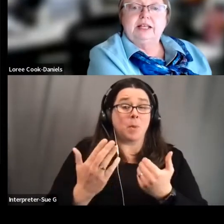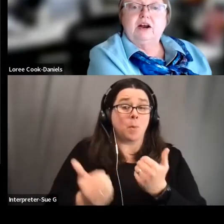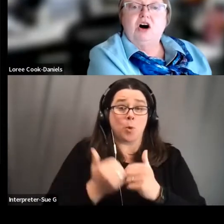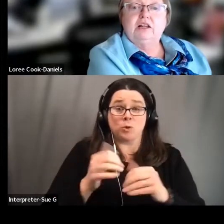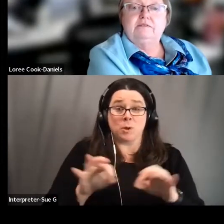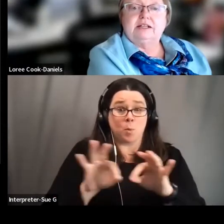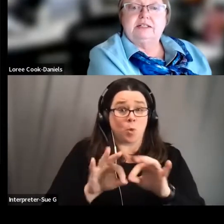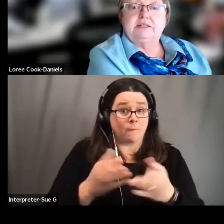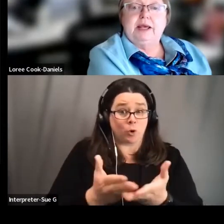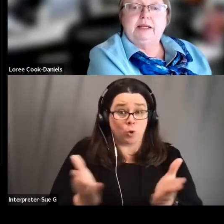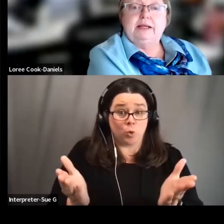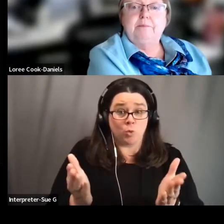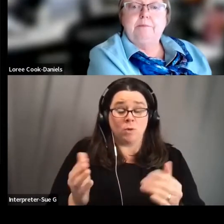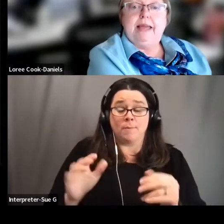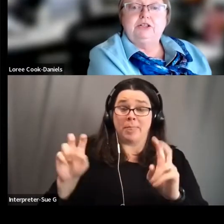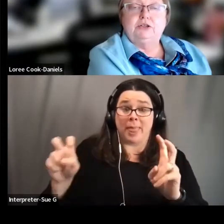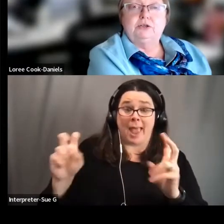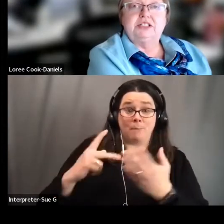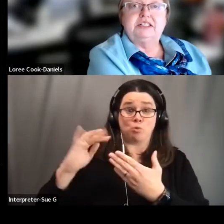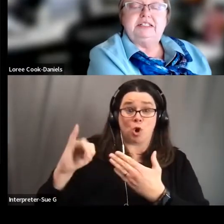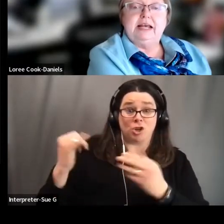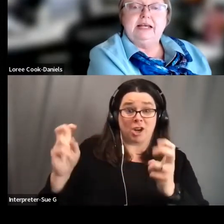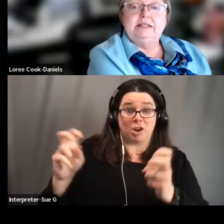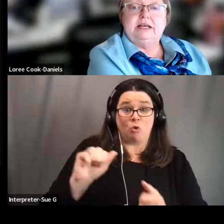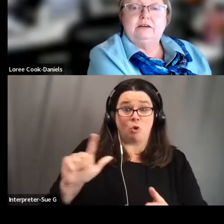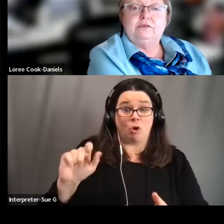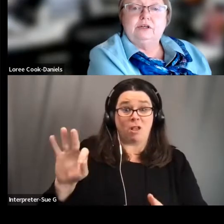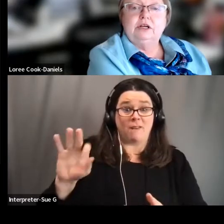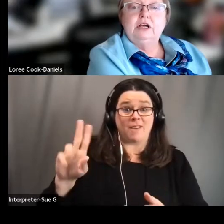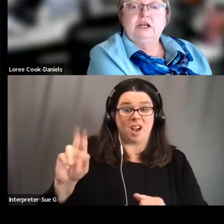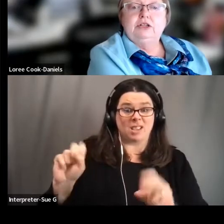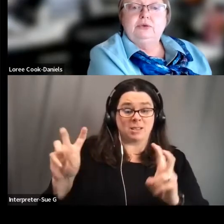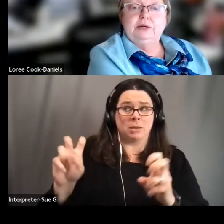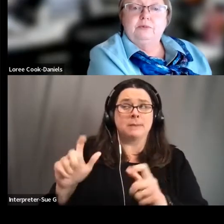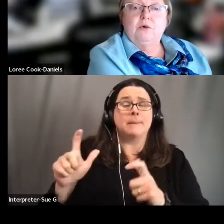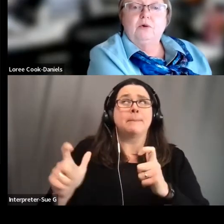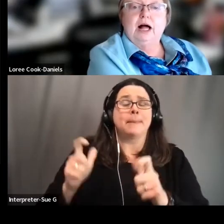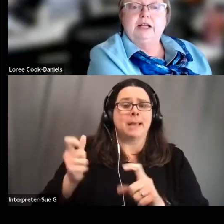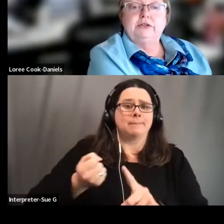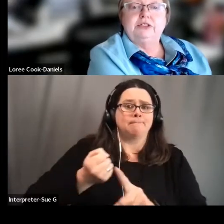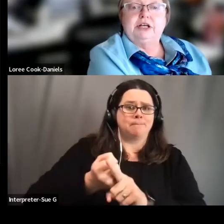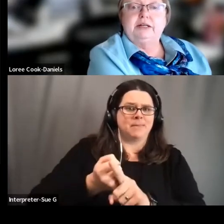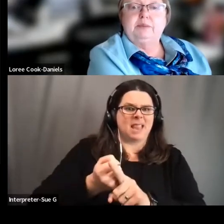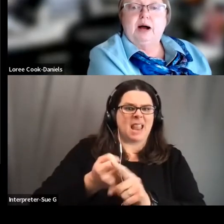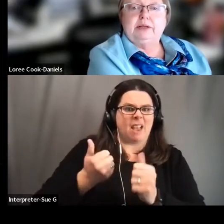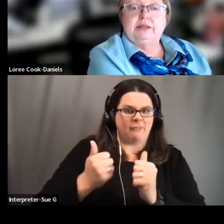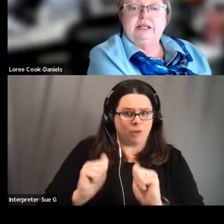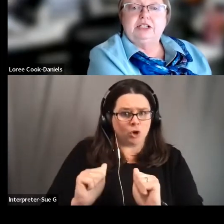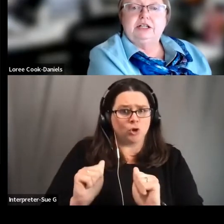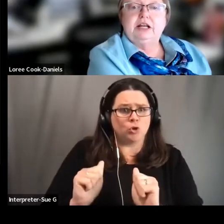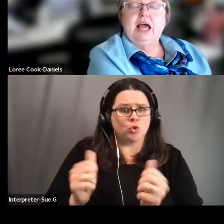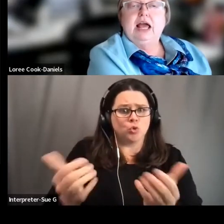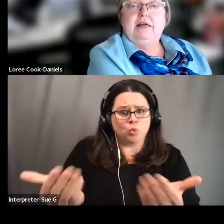is that All of Us is making a major sustained effort to enroll understudied population